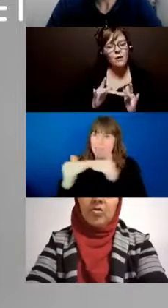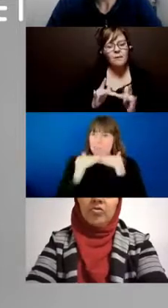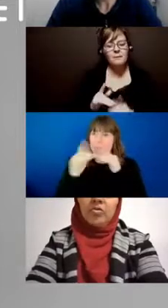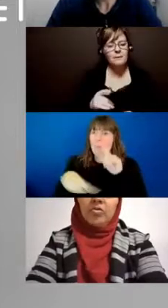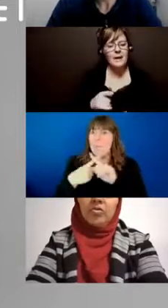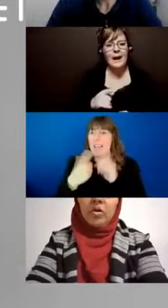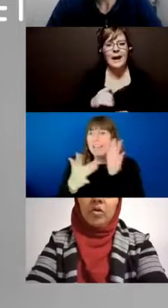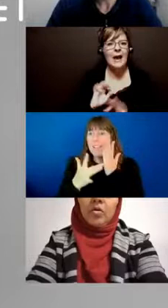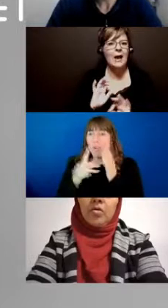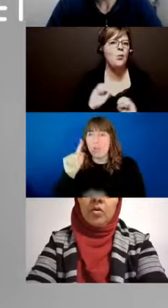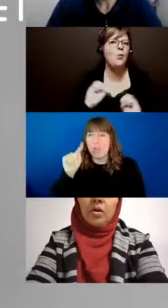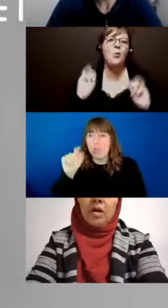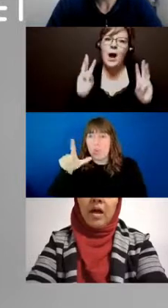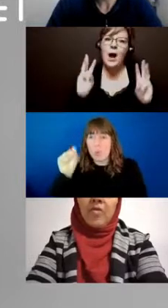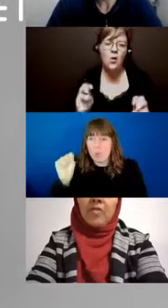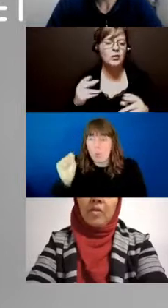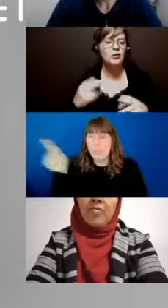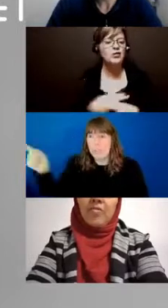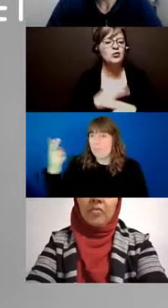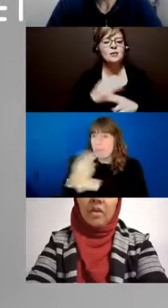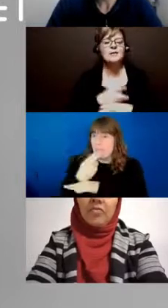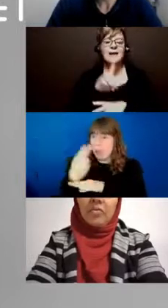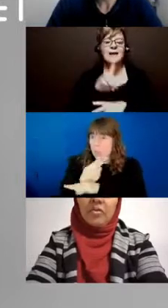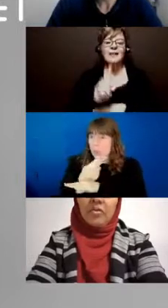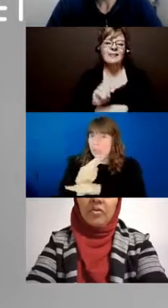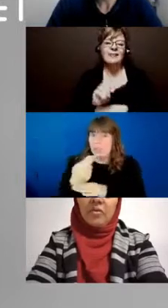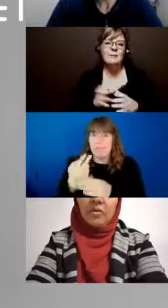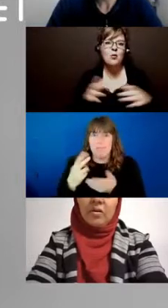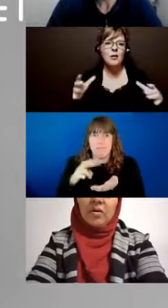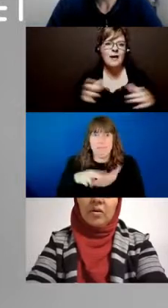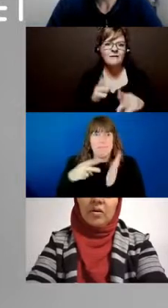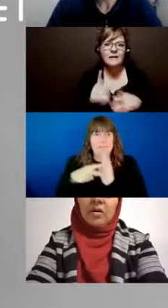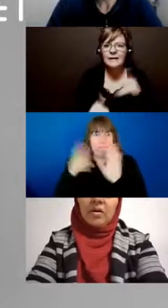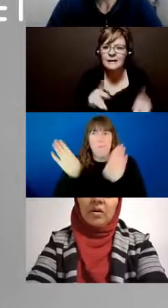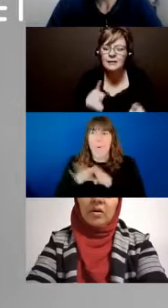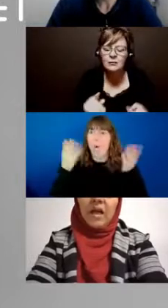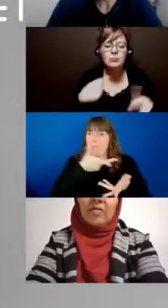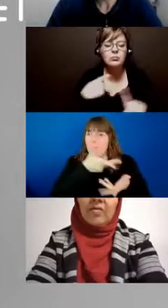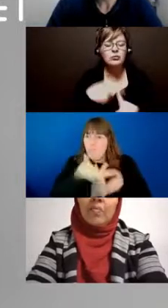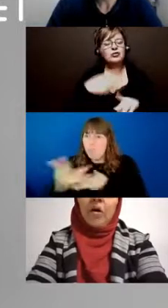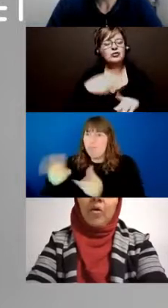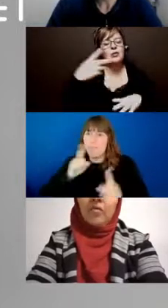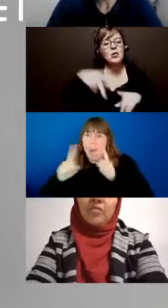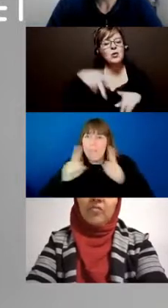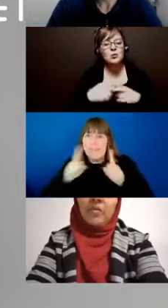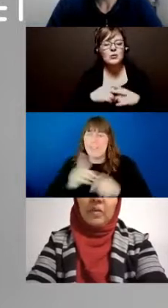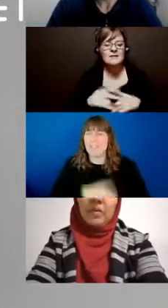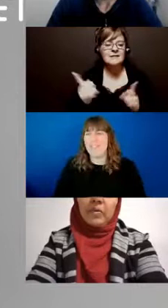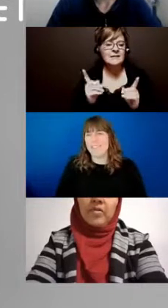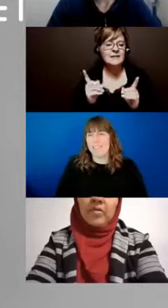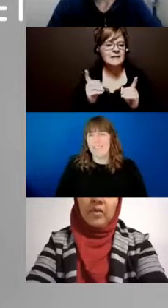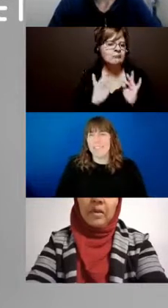to have conversations get the pulse of what people are thinking